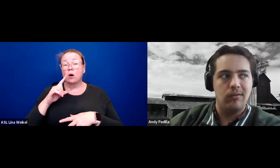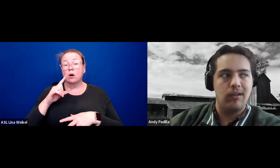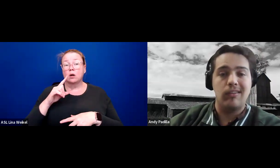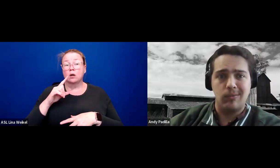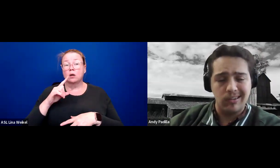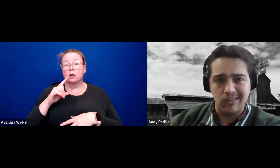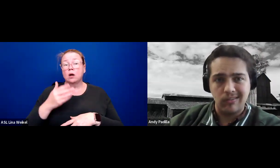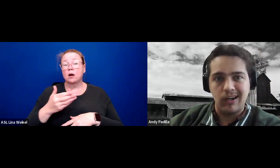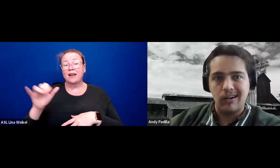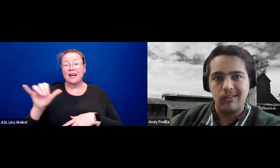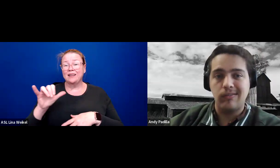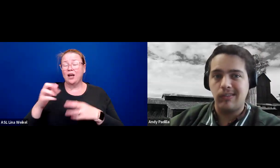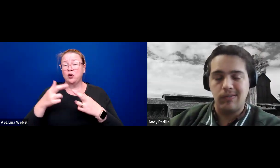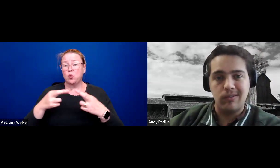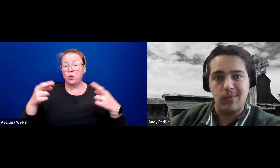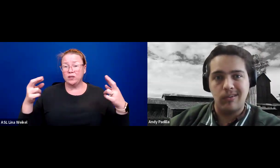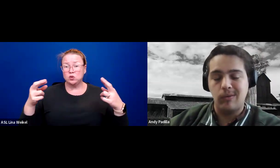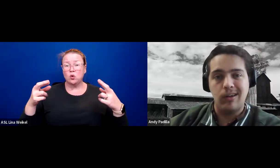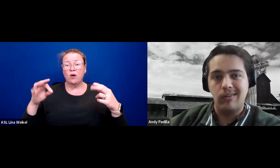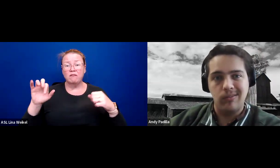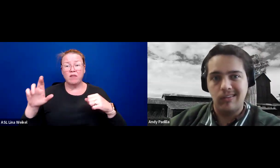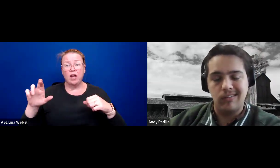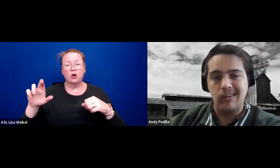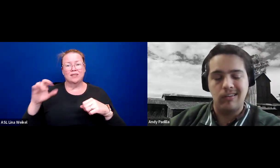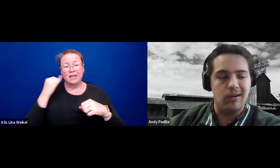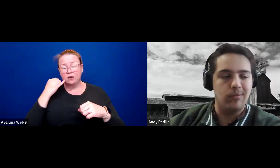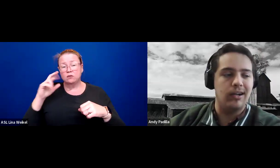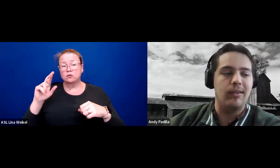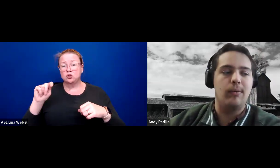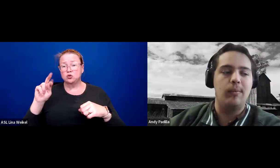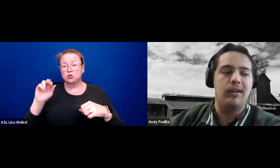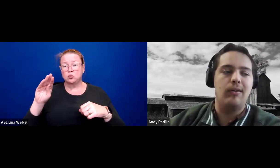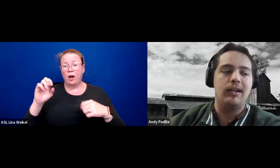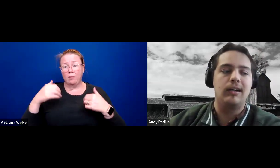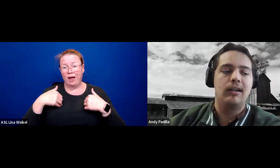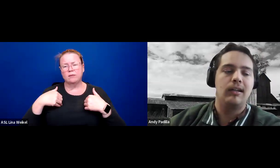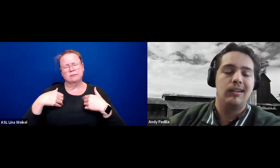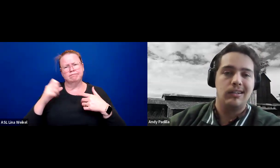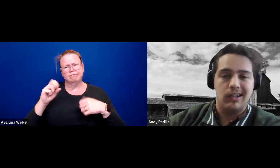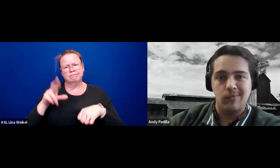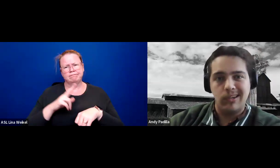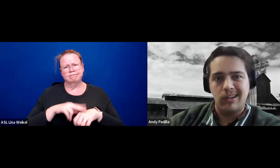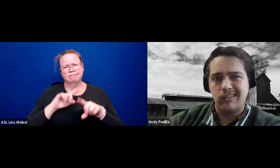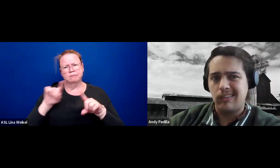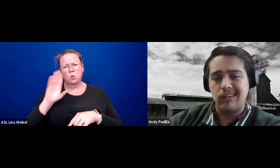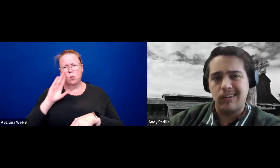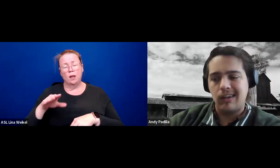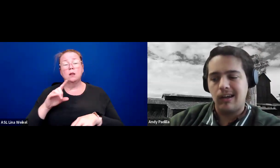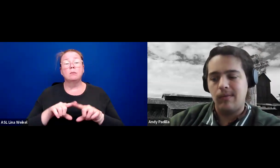Andy Padilla: things like resource fares if if the tribe is holding one, it's it's a no brainer that will be going Andy Padilla: but also things like